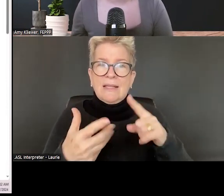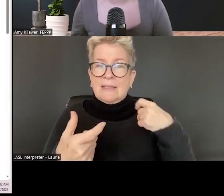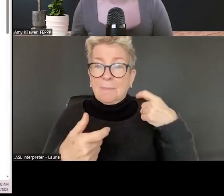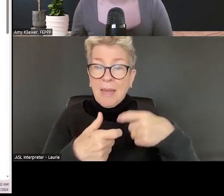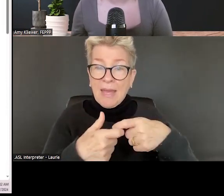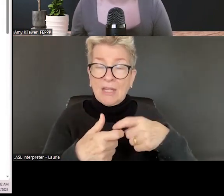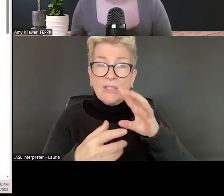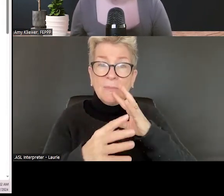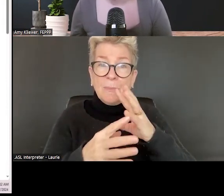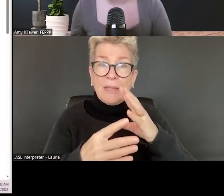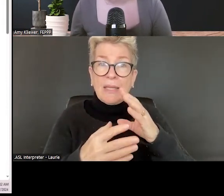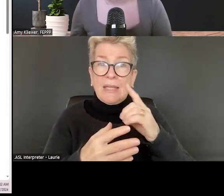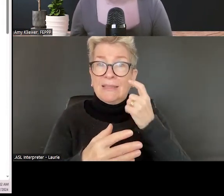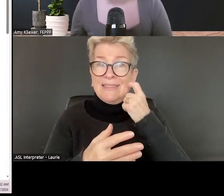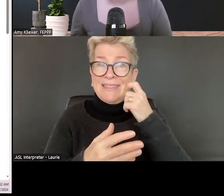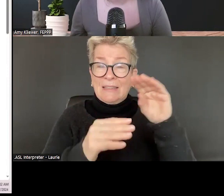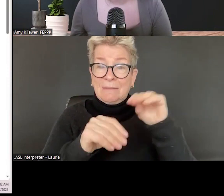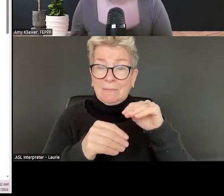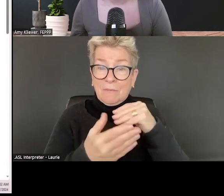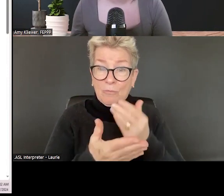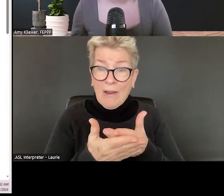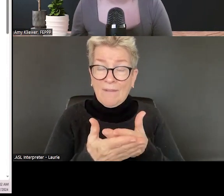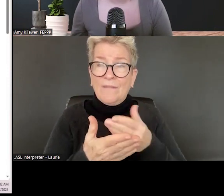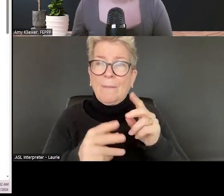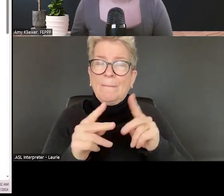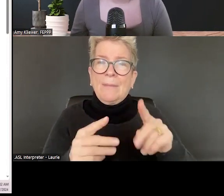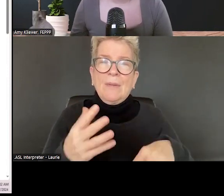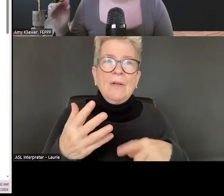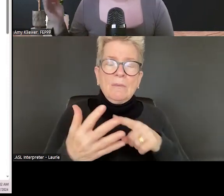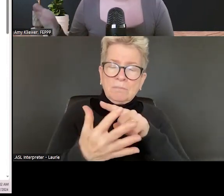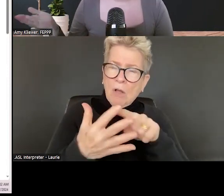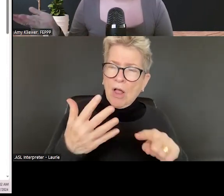have resources on our website and very much encourage you to please go check